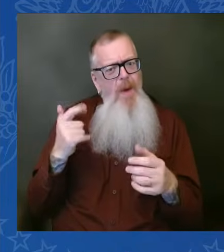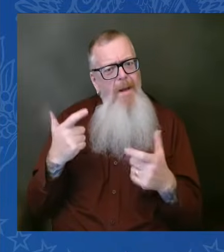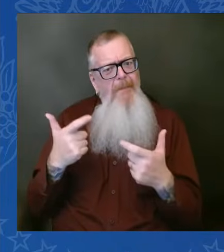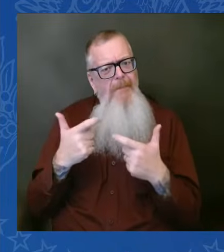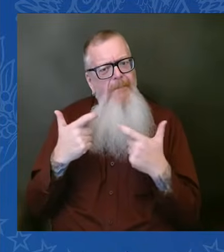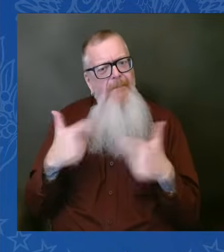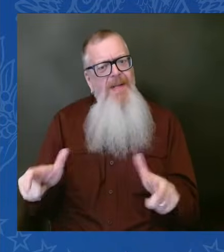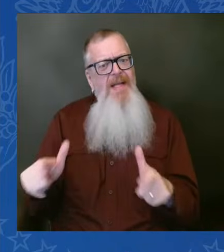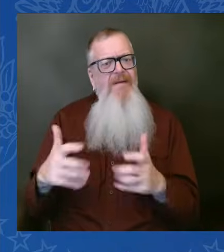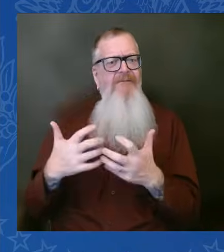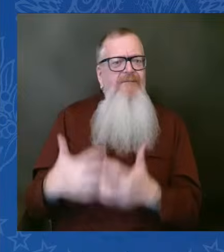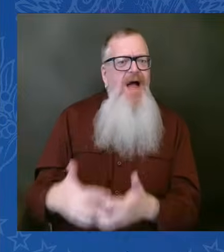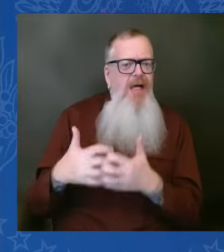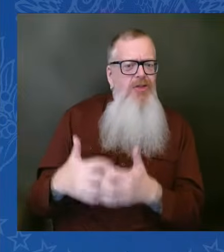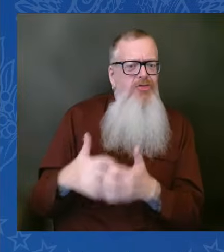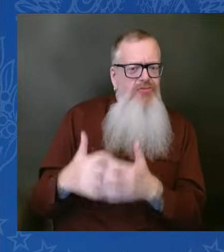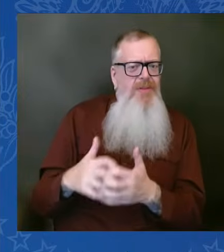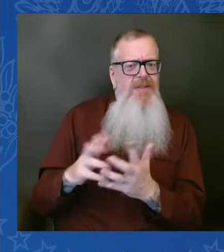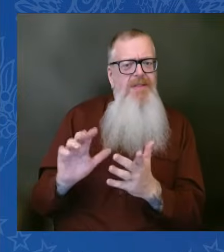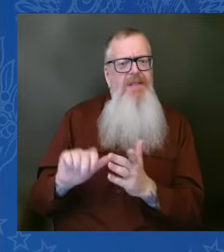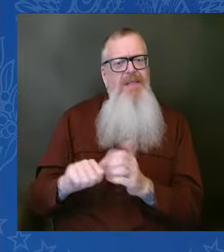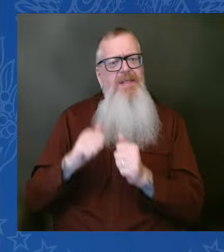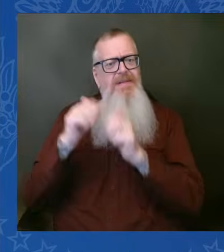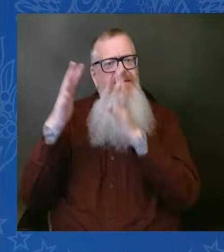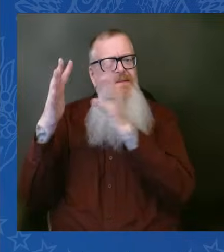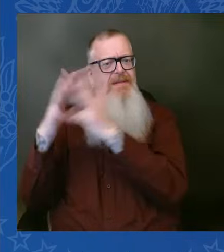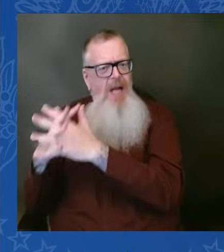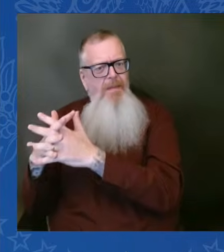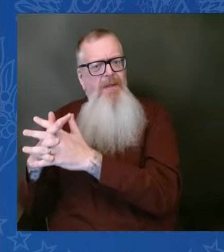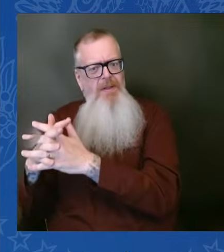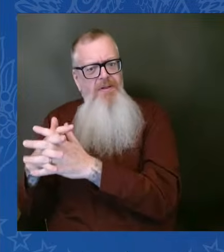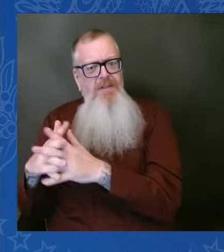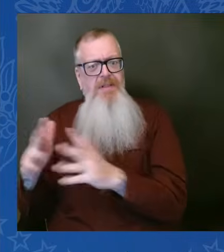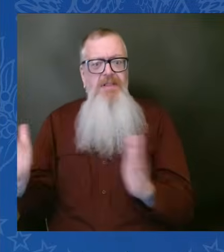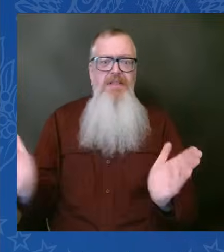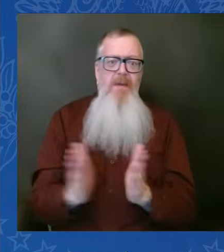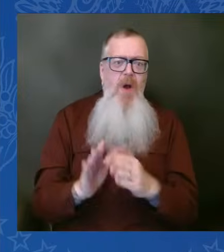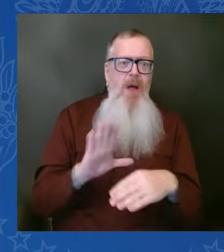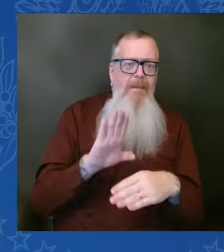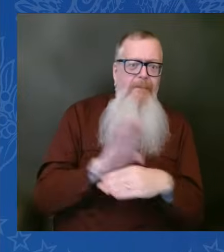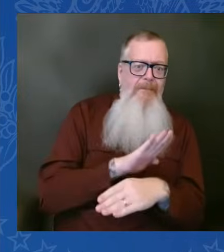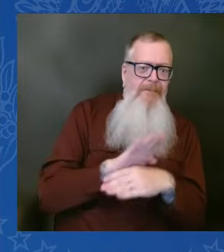small businesses, creating even more jobs. When they move -- when you build -- for example, you build one of these fabs,